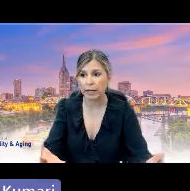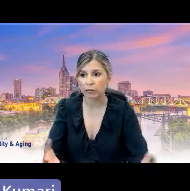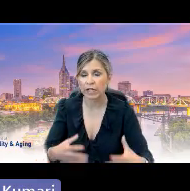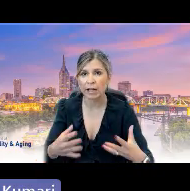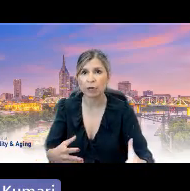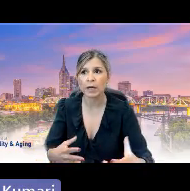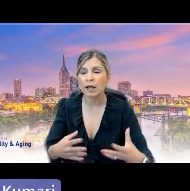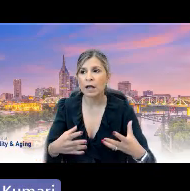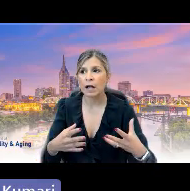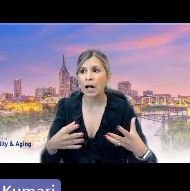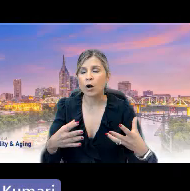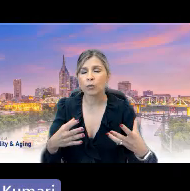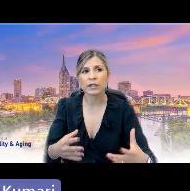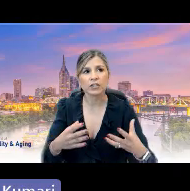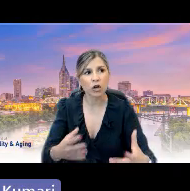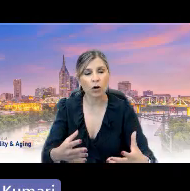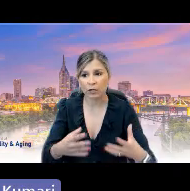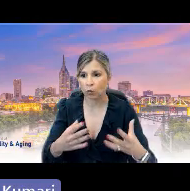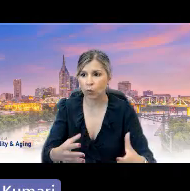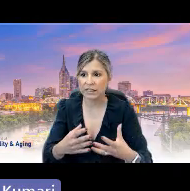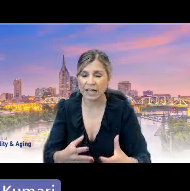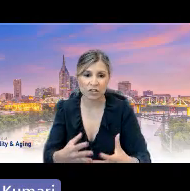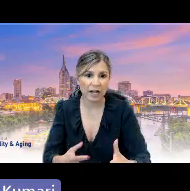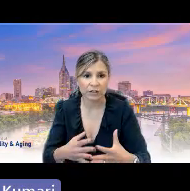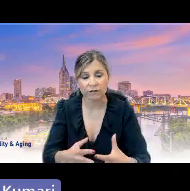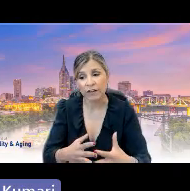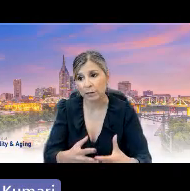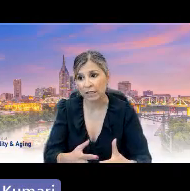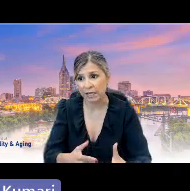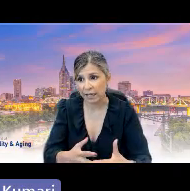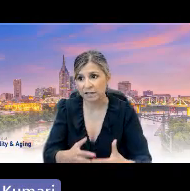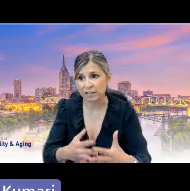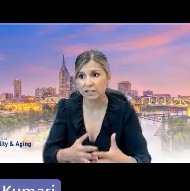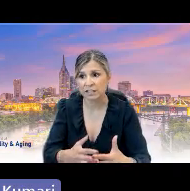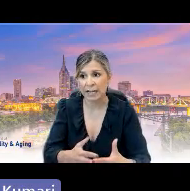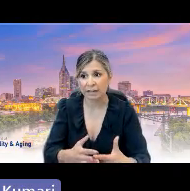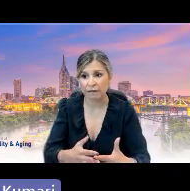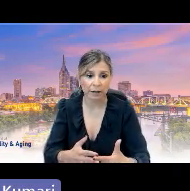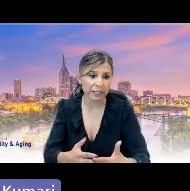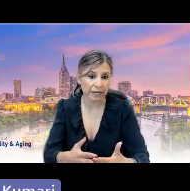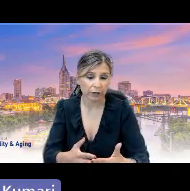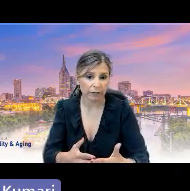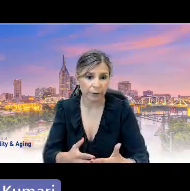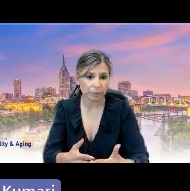manner to help really target what that child and family needs to sustain that family caregiving.